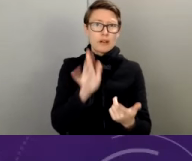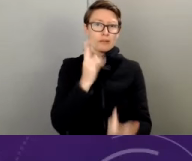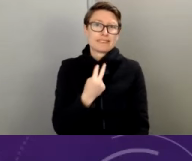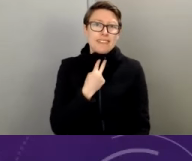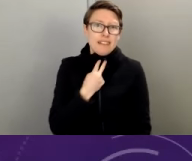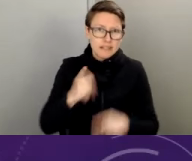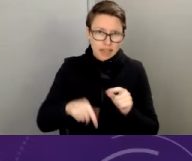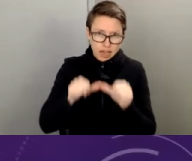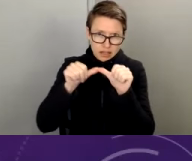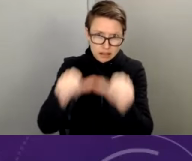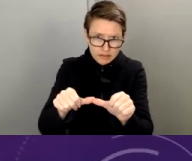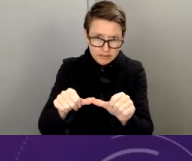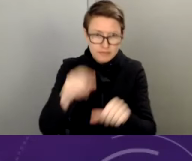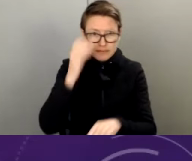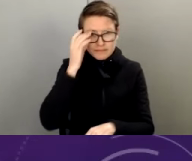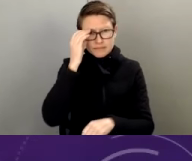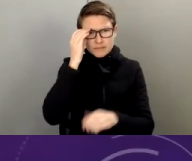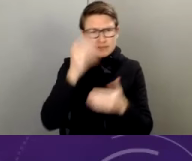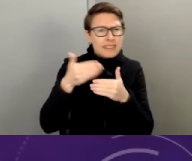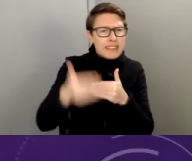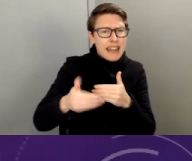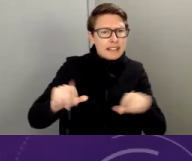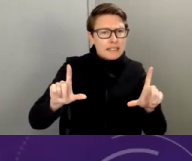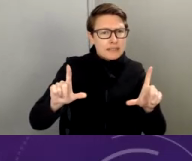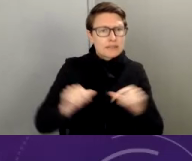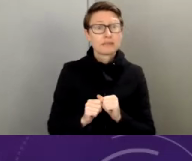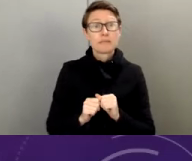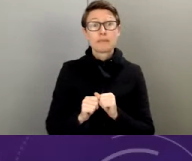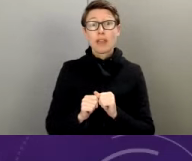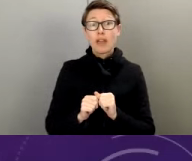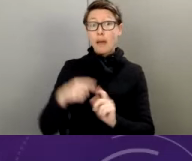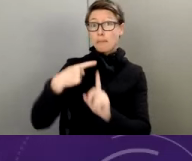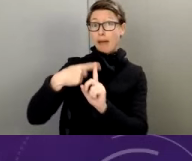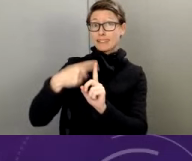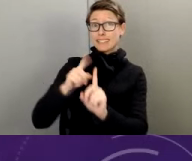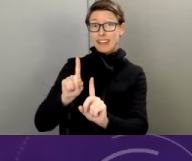Go ahead and go to the next tab for me. Jon. Positive attendance classes, those will be labeled as such.